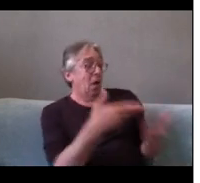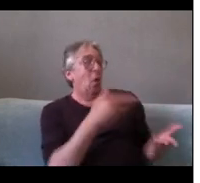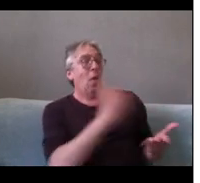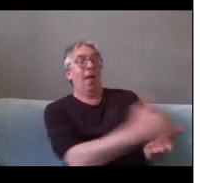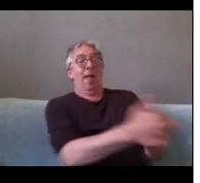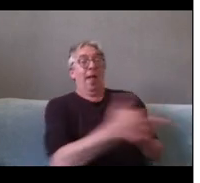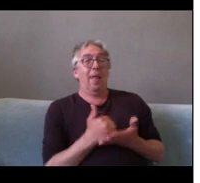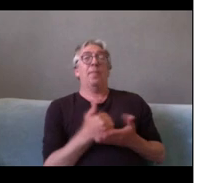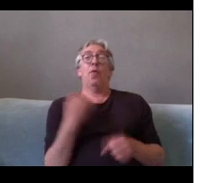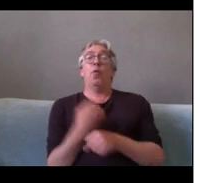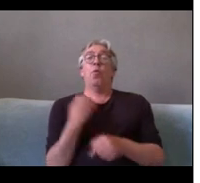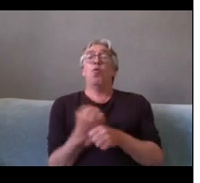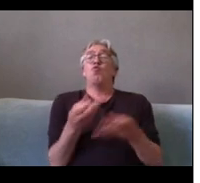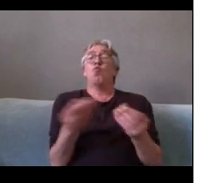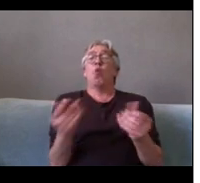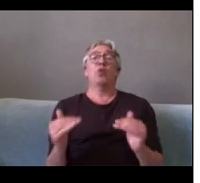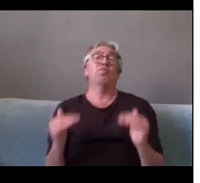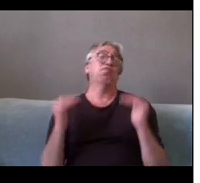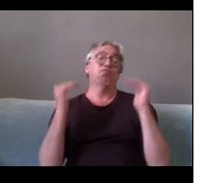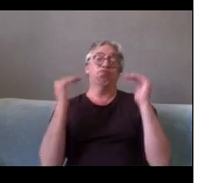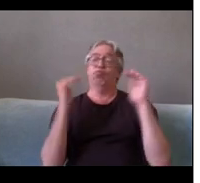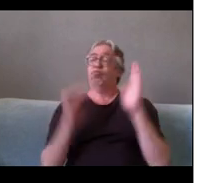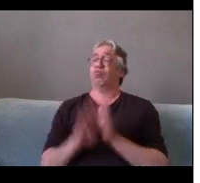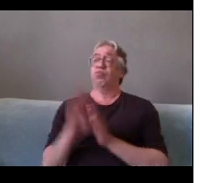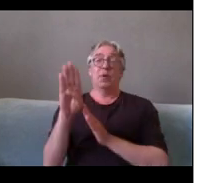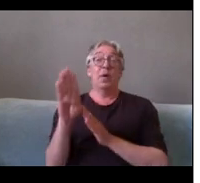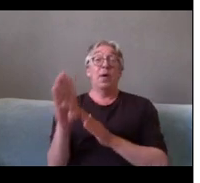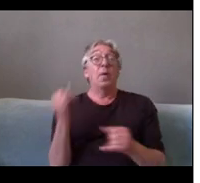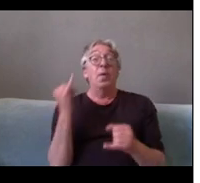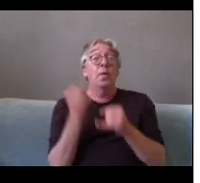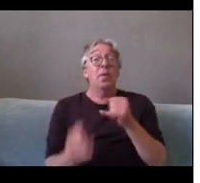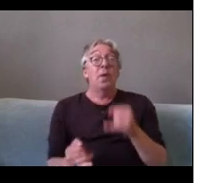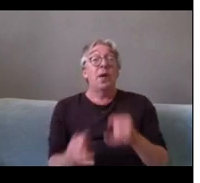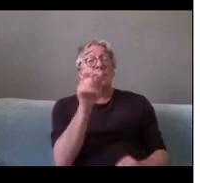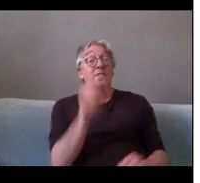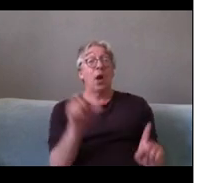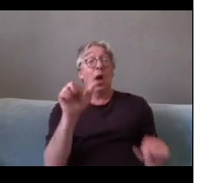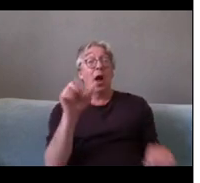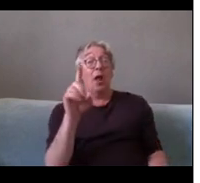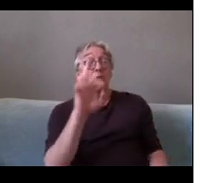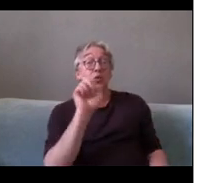I'd ask if you want to comment on any of the questions, Anderson.